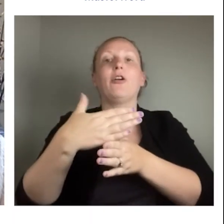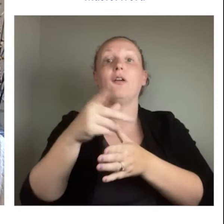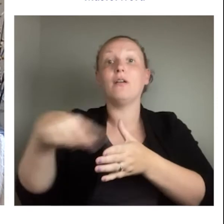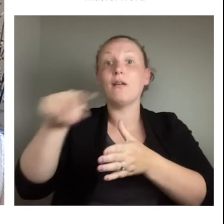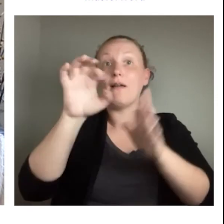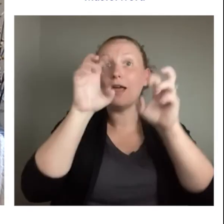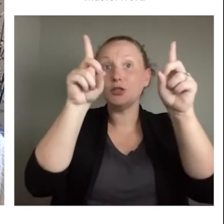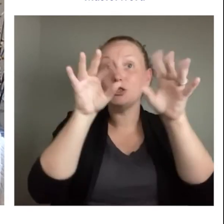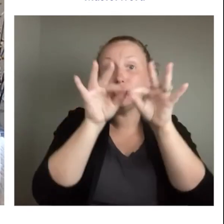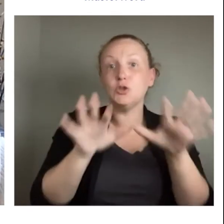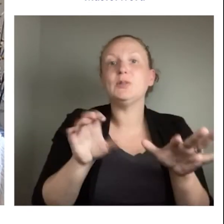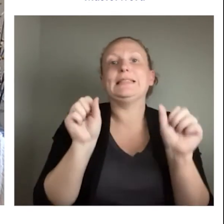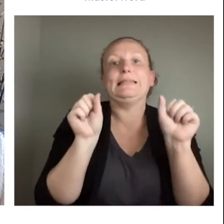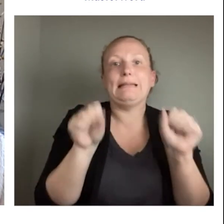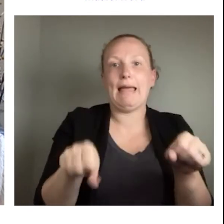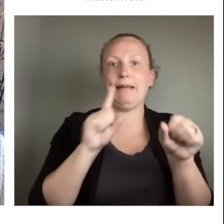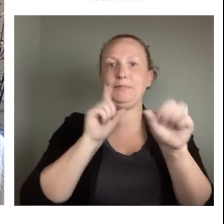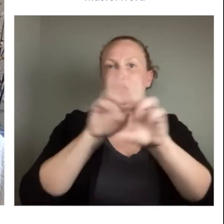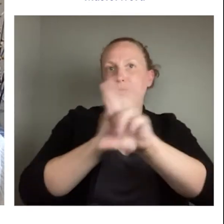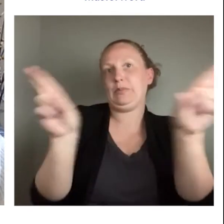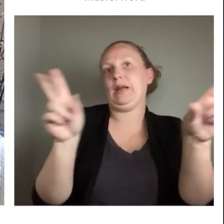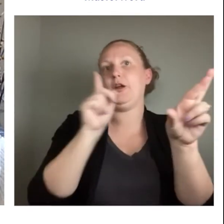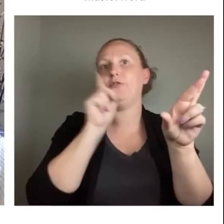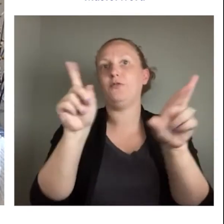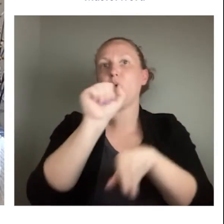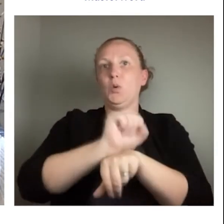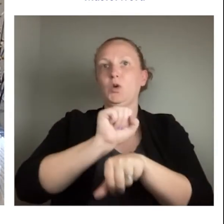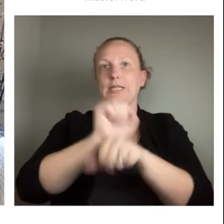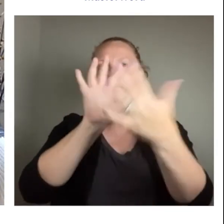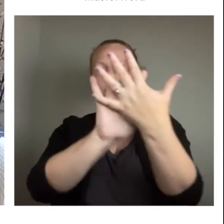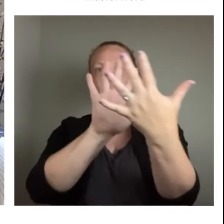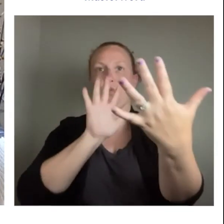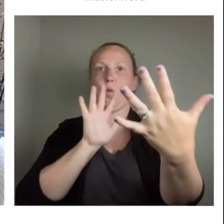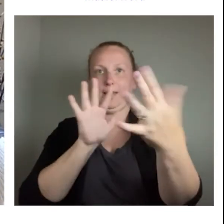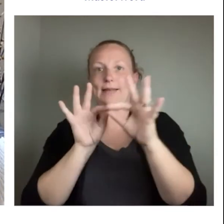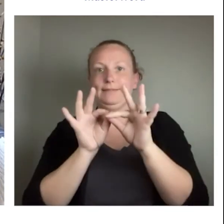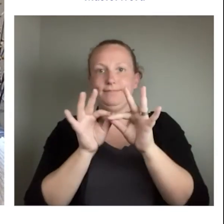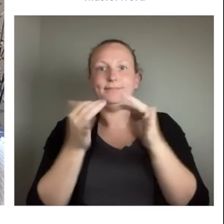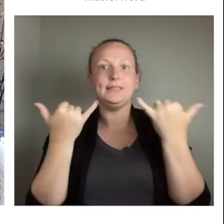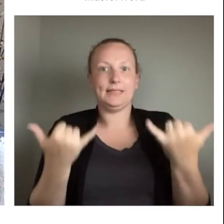the reality of working remotely today? Well something I will like to recommend them